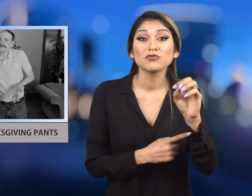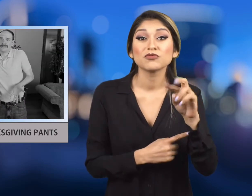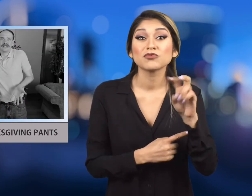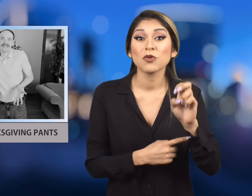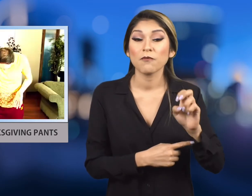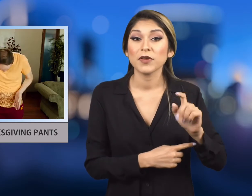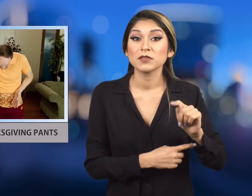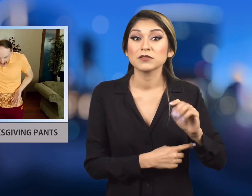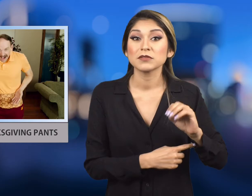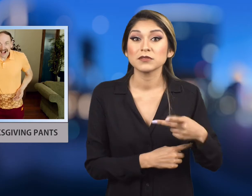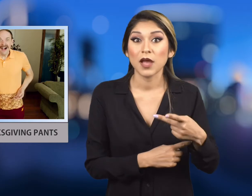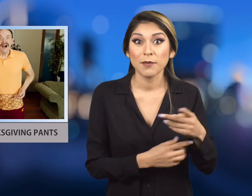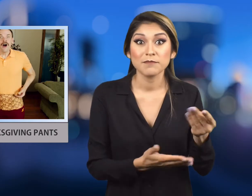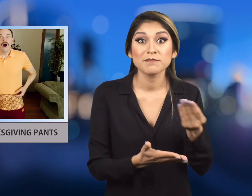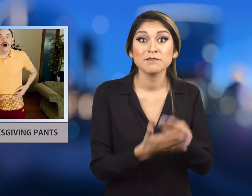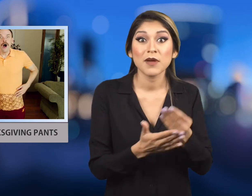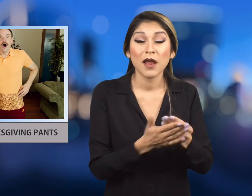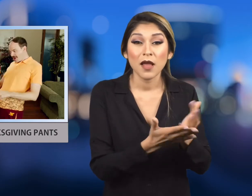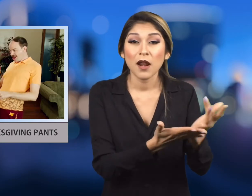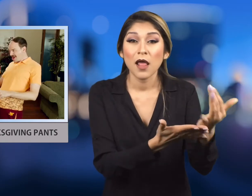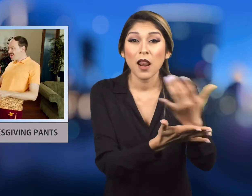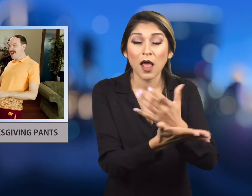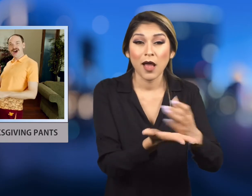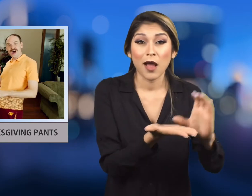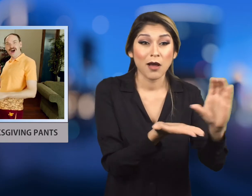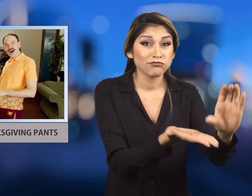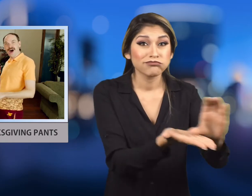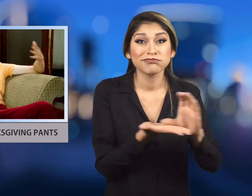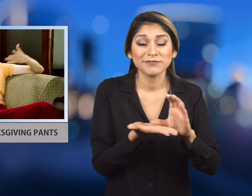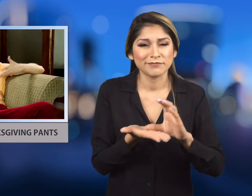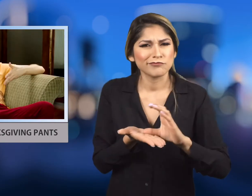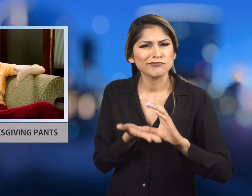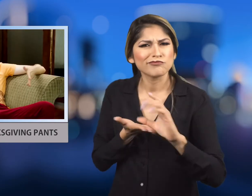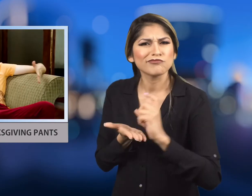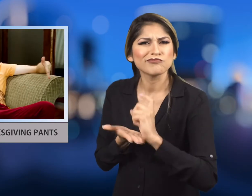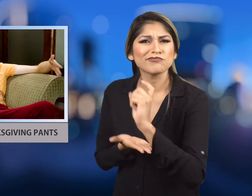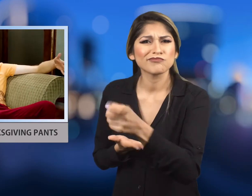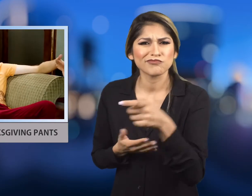Stove Top is donating $10,000 of the proceeds to the